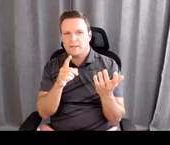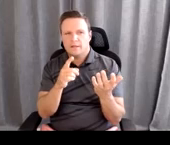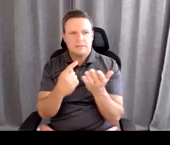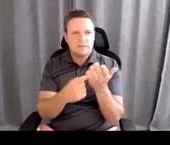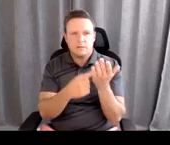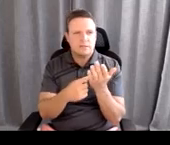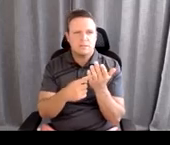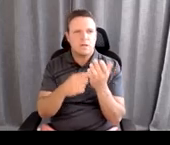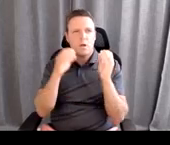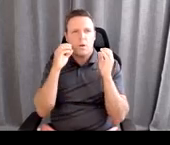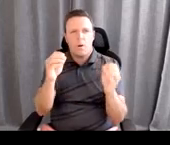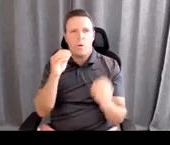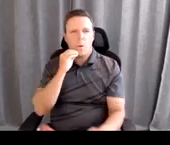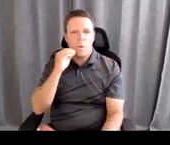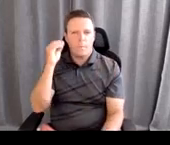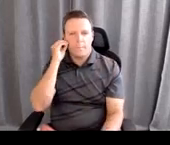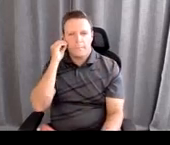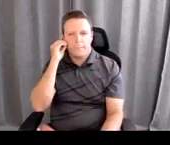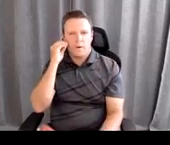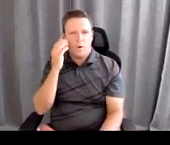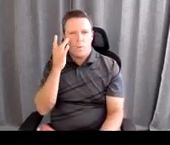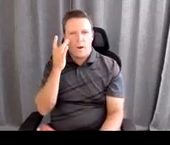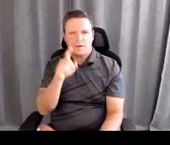Like why do we have to have this in the first place?